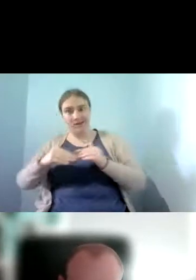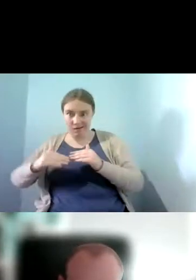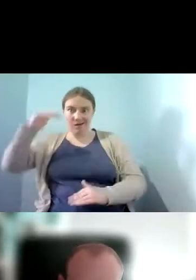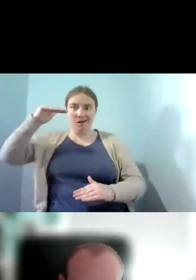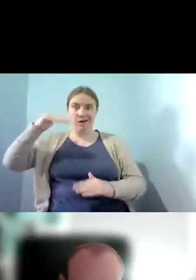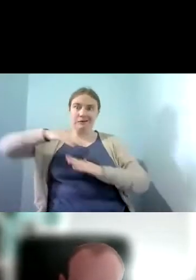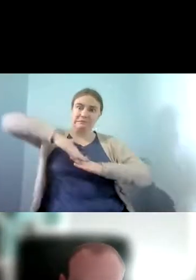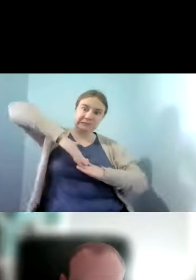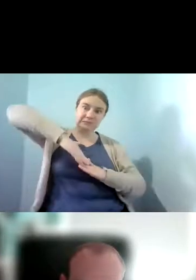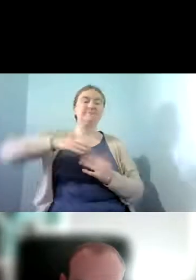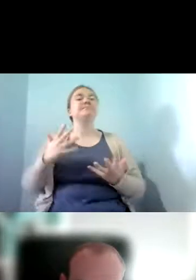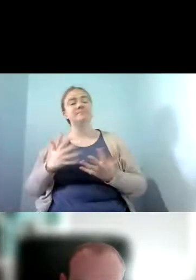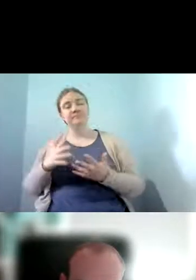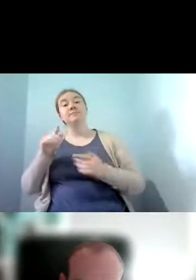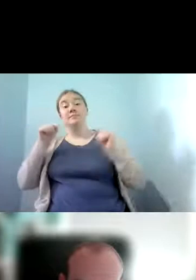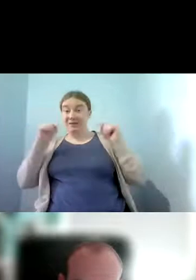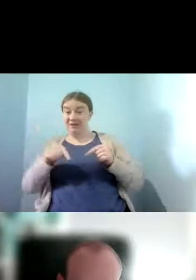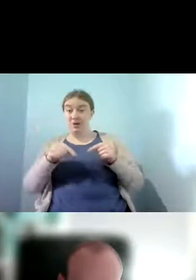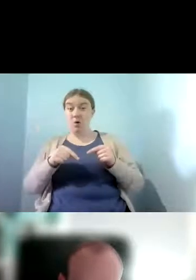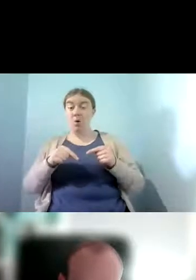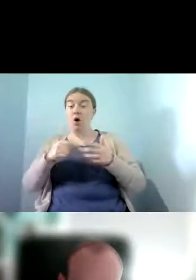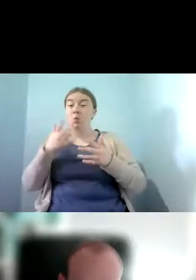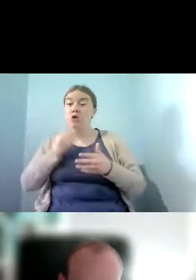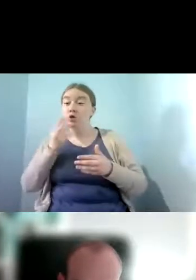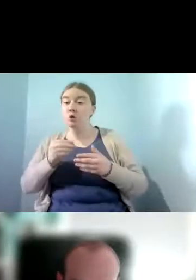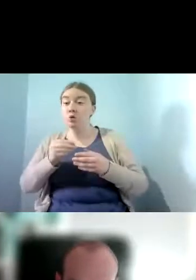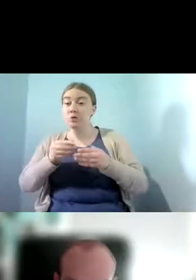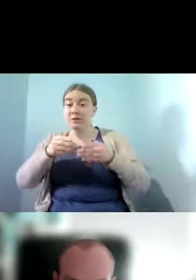very long and heavy piles form both the temporary restraint and permanent outer walls